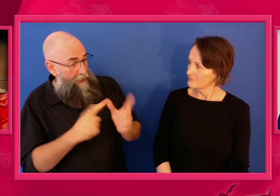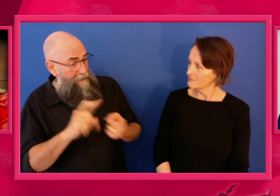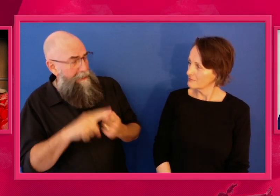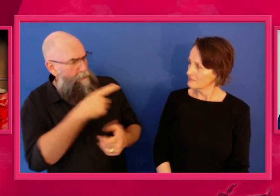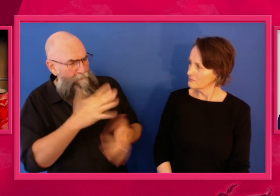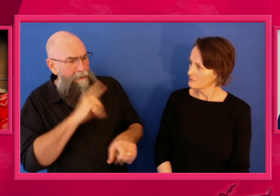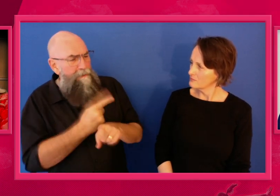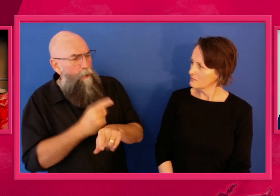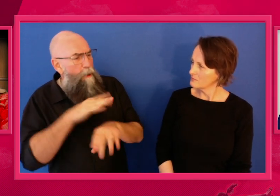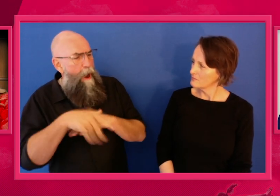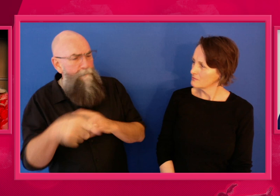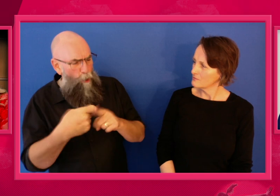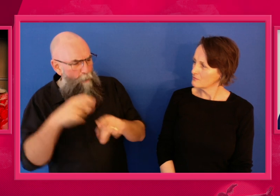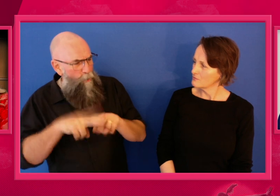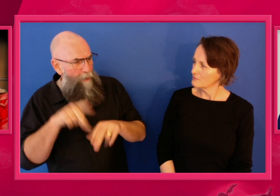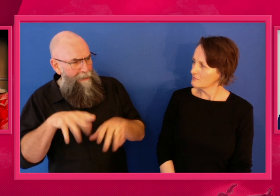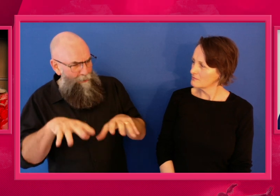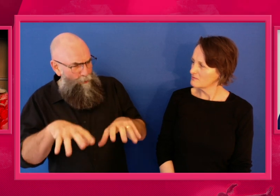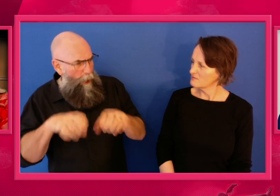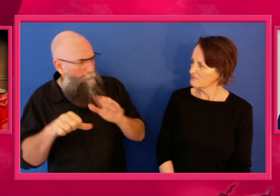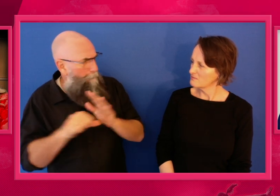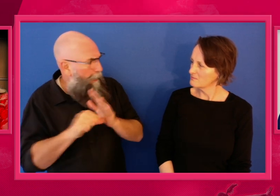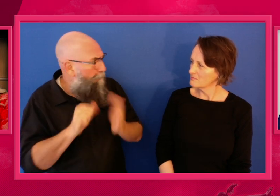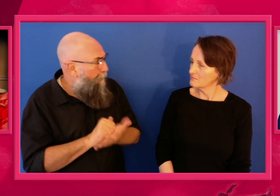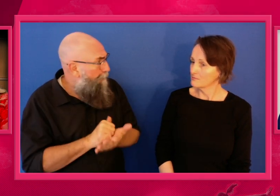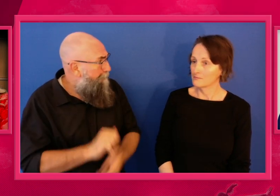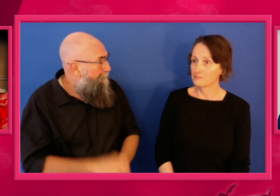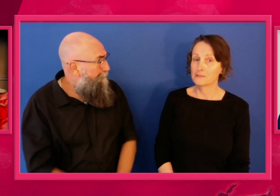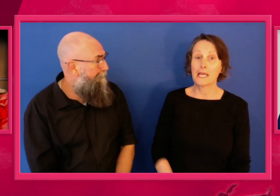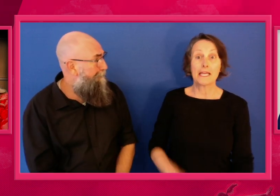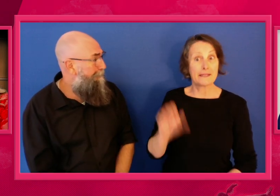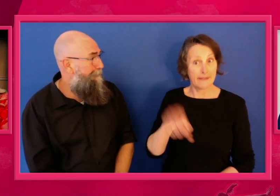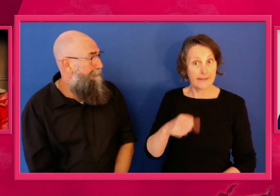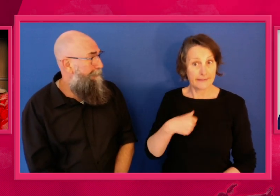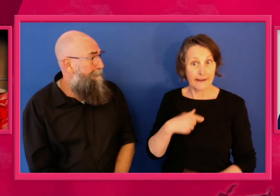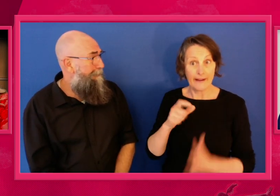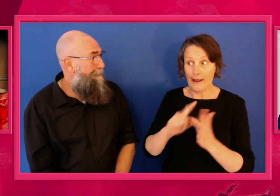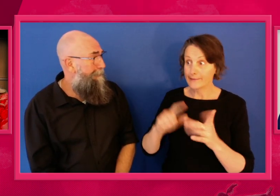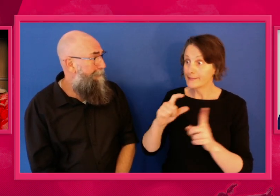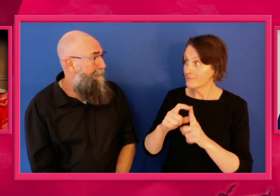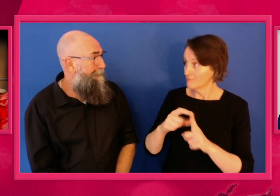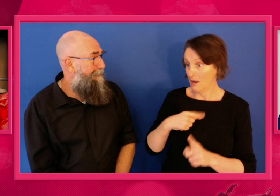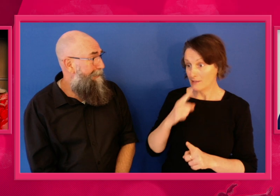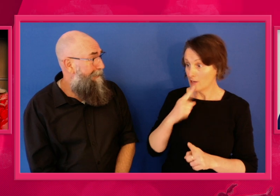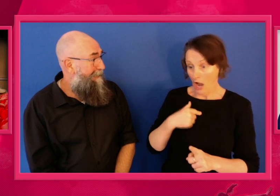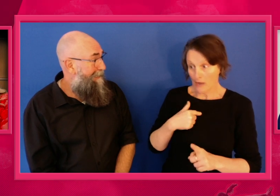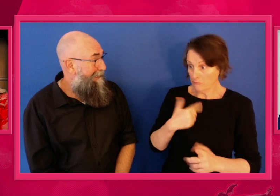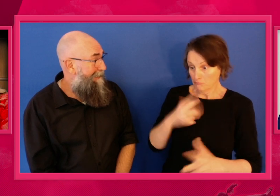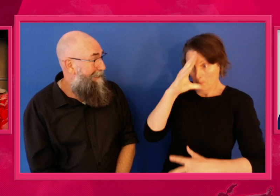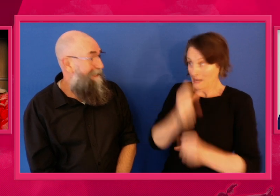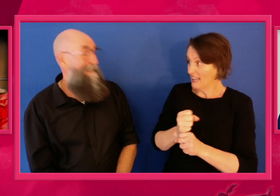Rheed McCracken: I did call him a tight, tight arse. And I'll stand by those words. I don't